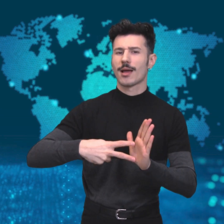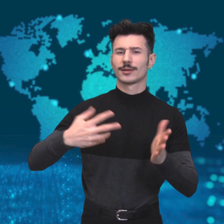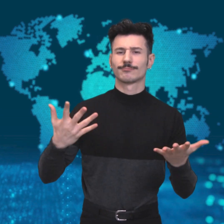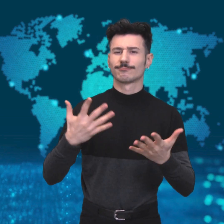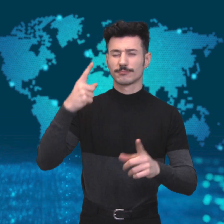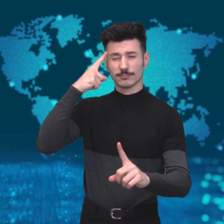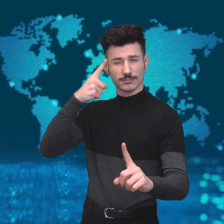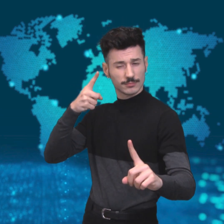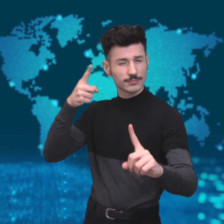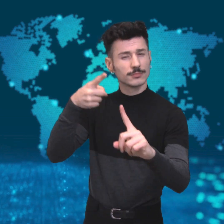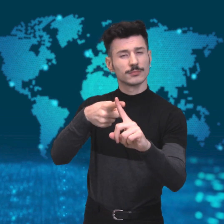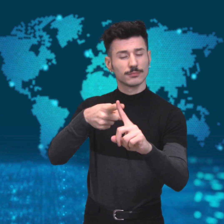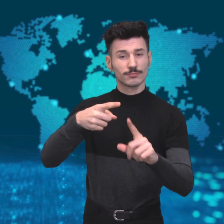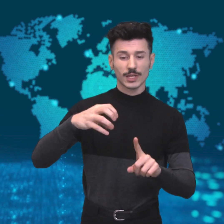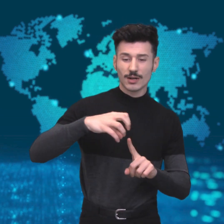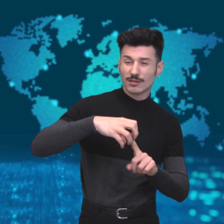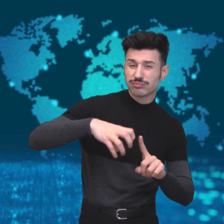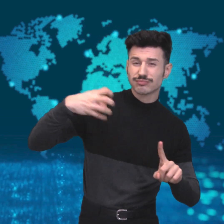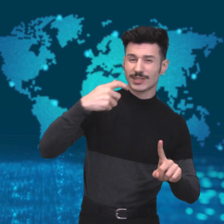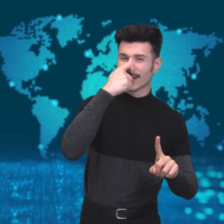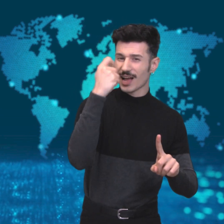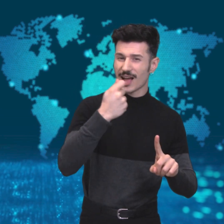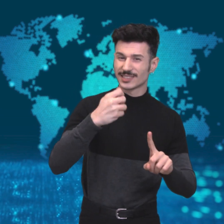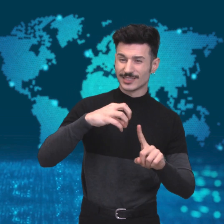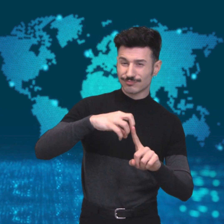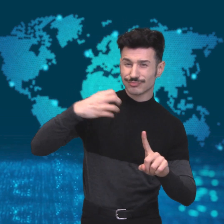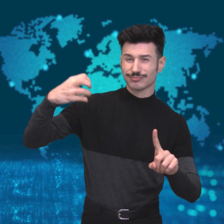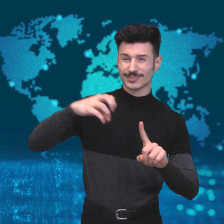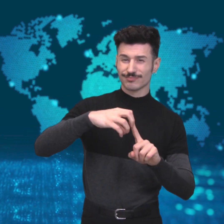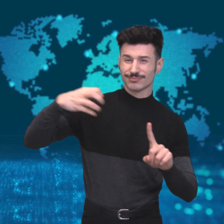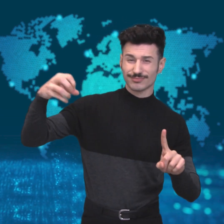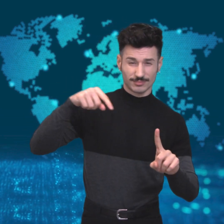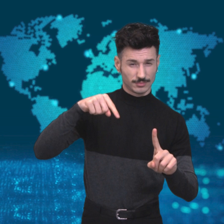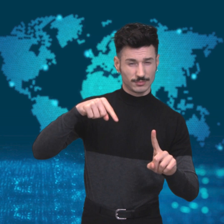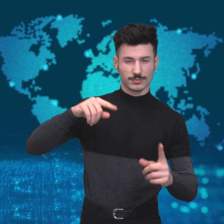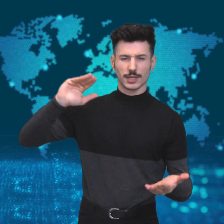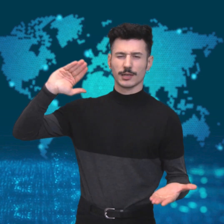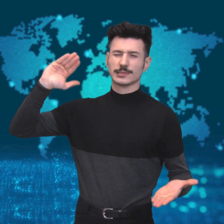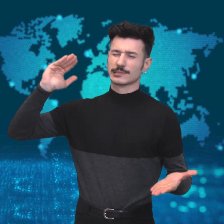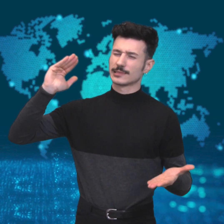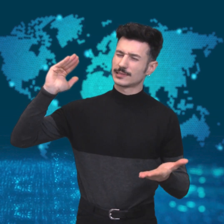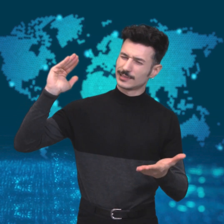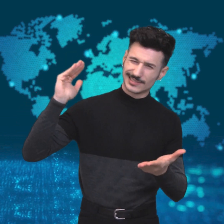cars. The ban is part of the UK’s pledge to cut its